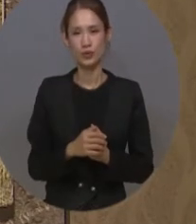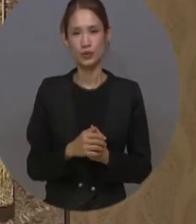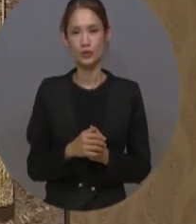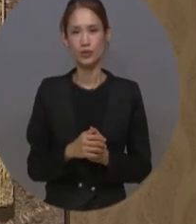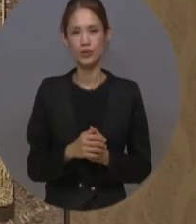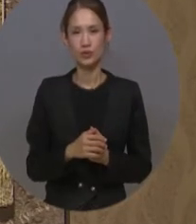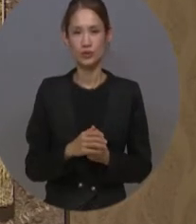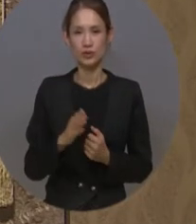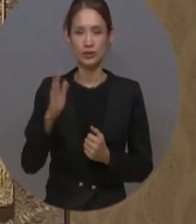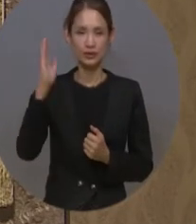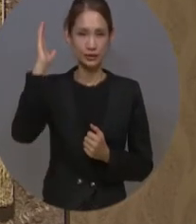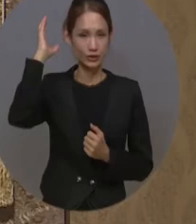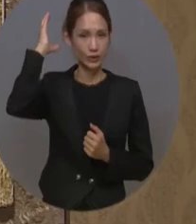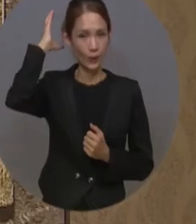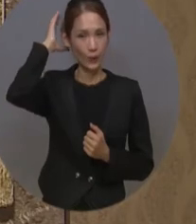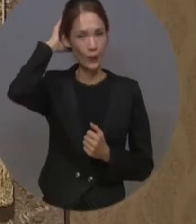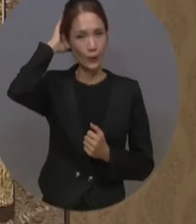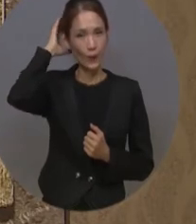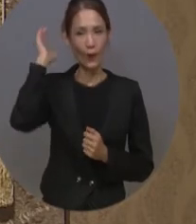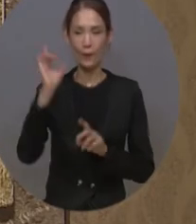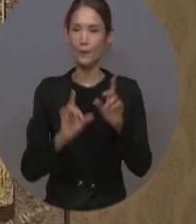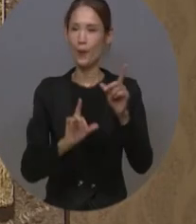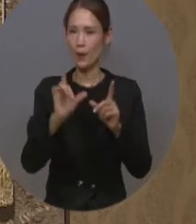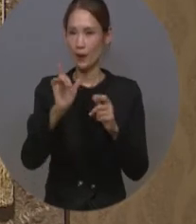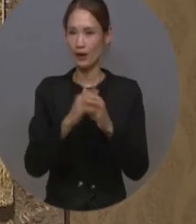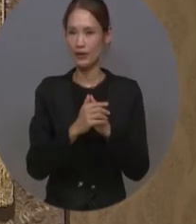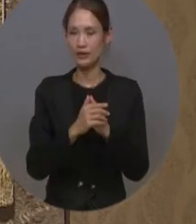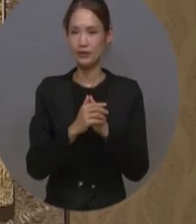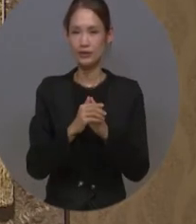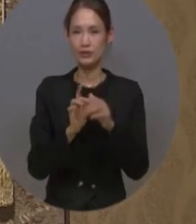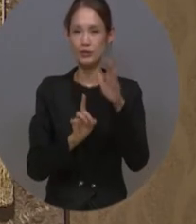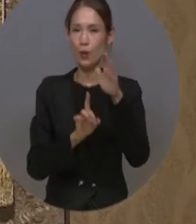The height of the head depends on the shape of the back of the head